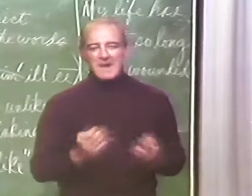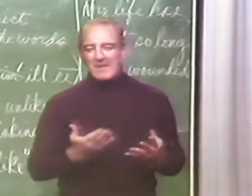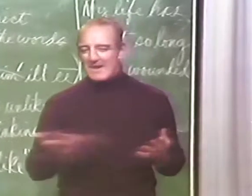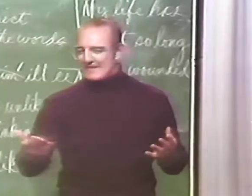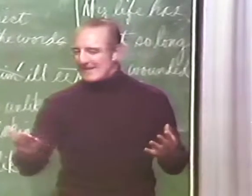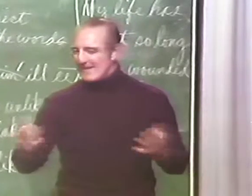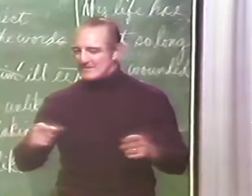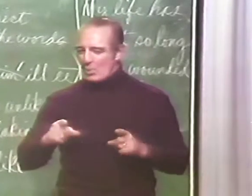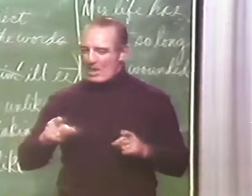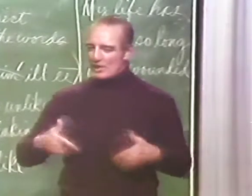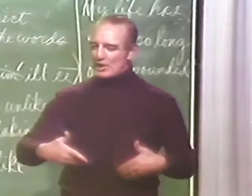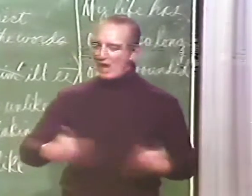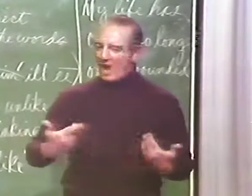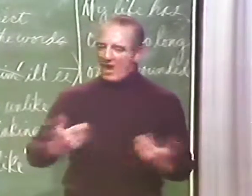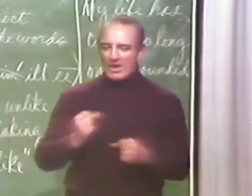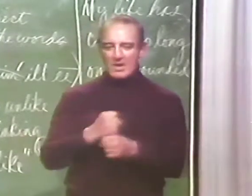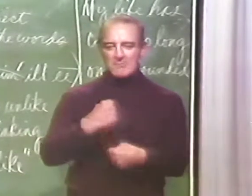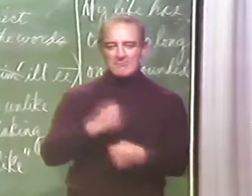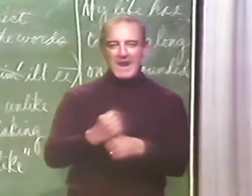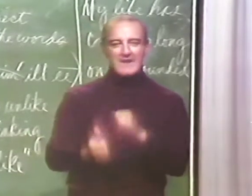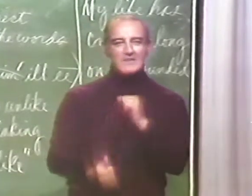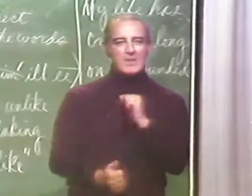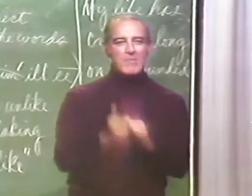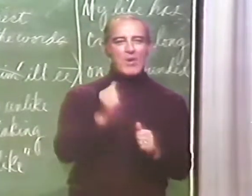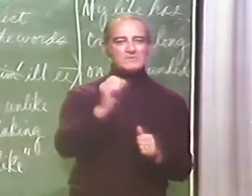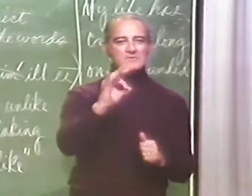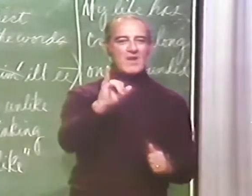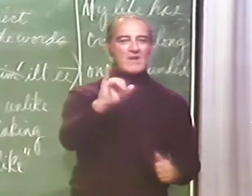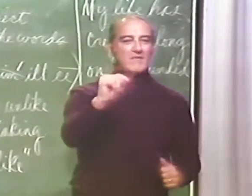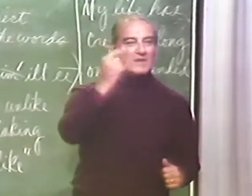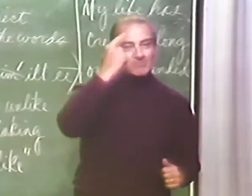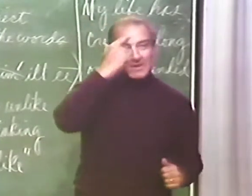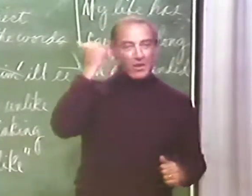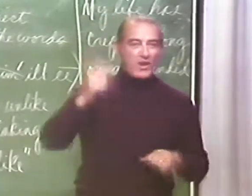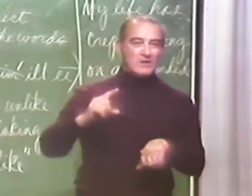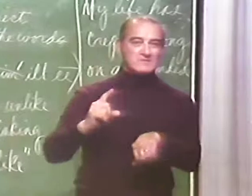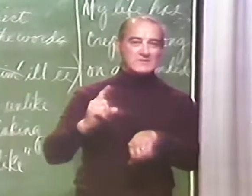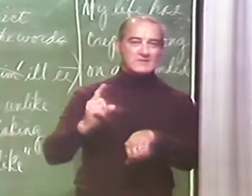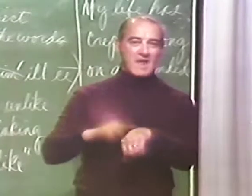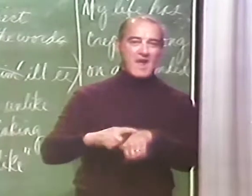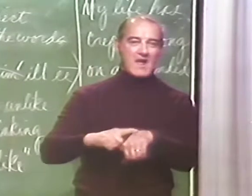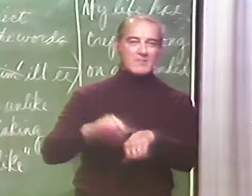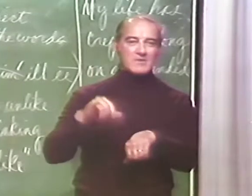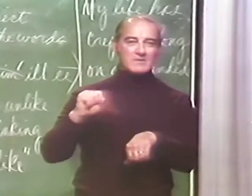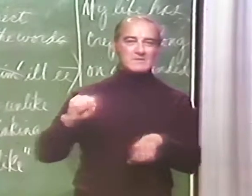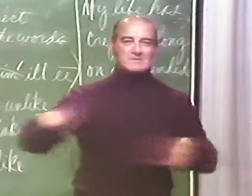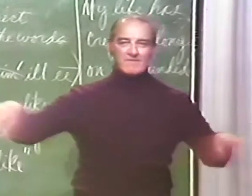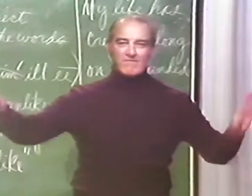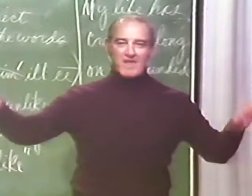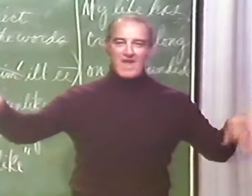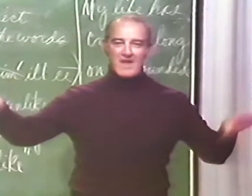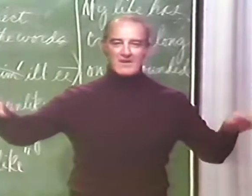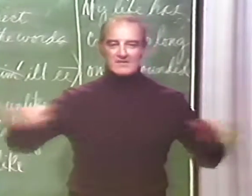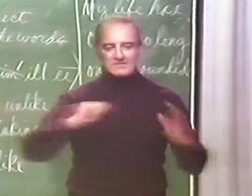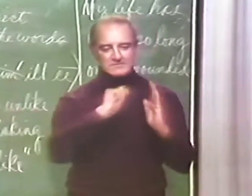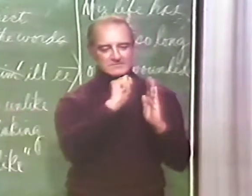BEAUTIFUL SEASONS... MANY, MANY THINGS. WHEN YOU'RE YOUNG, MAKE THE MOST OF IT